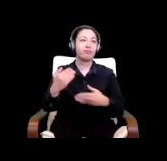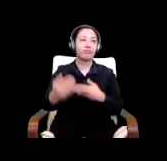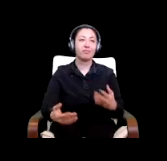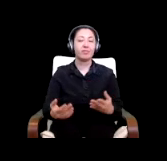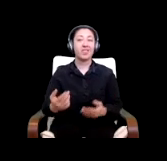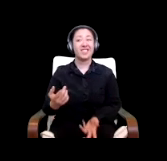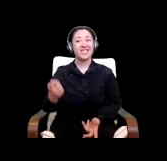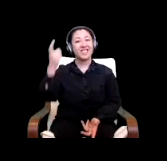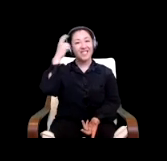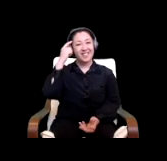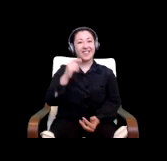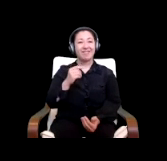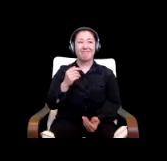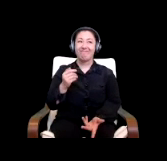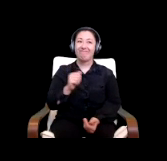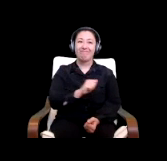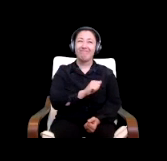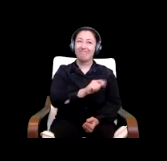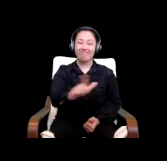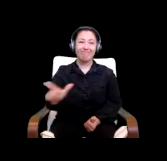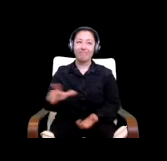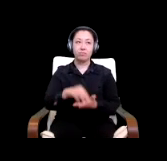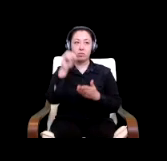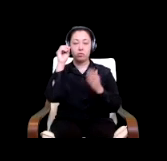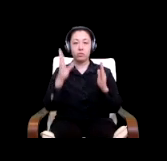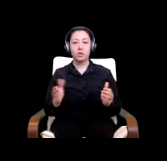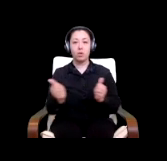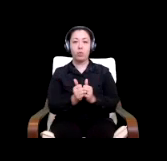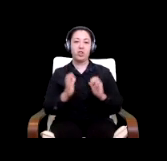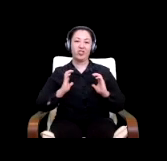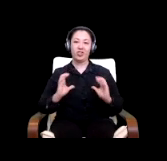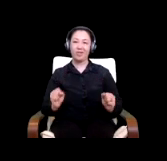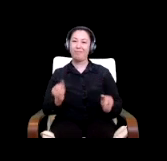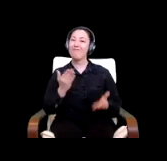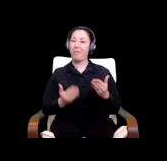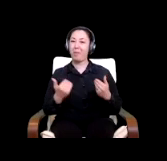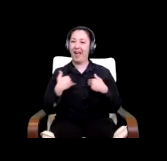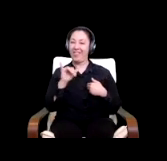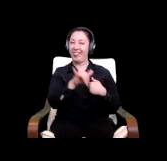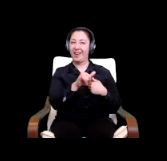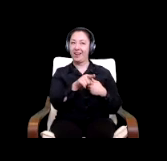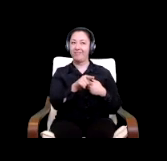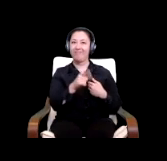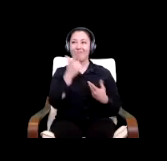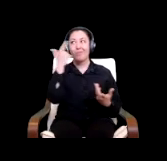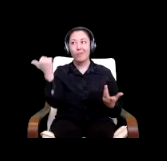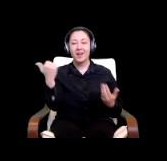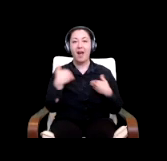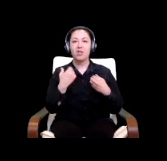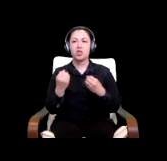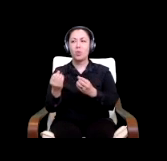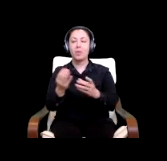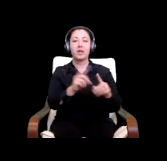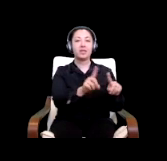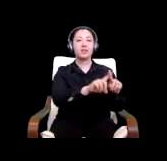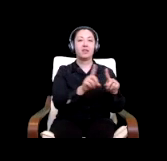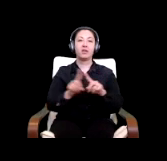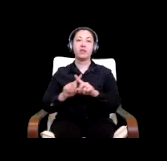much every student with CHARGE. With so many medical complications, there's a lot of things